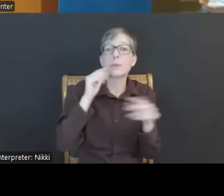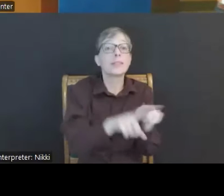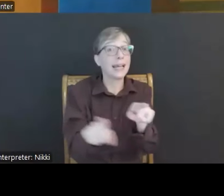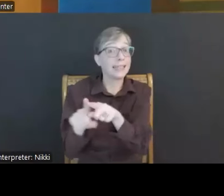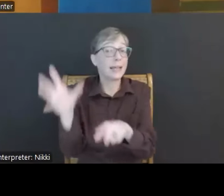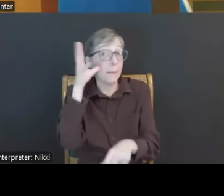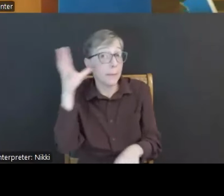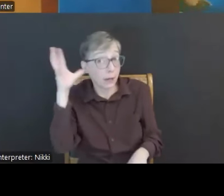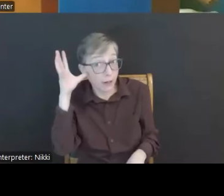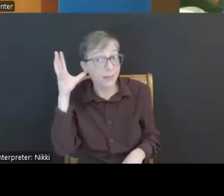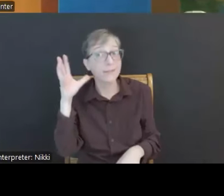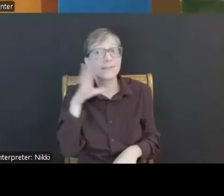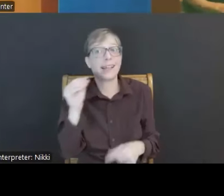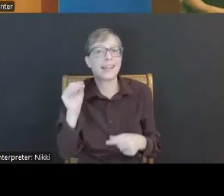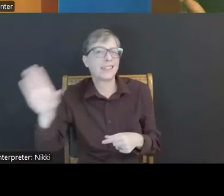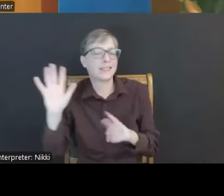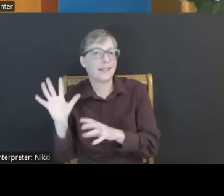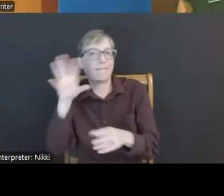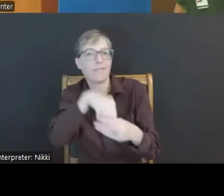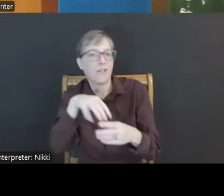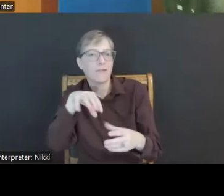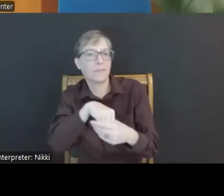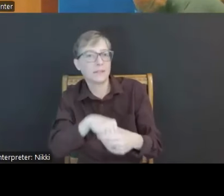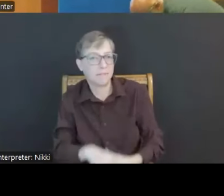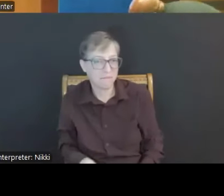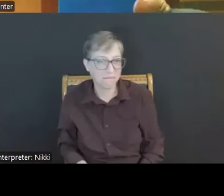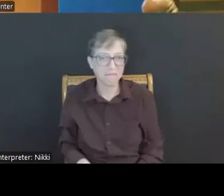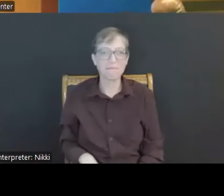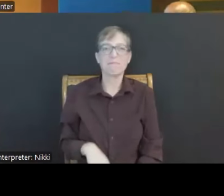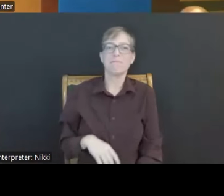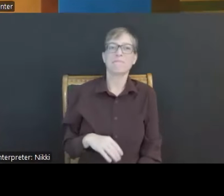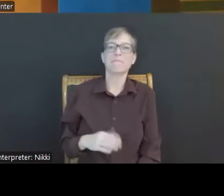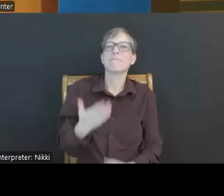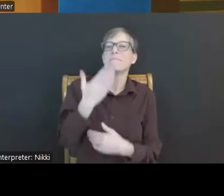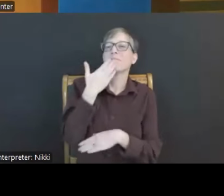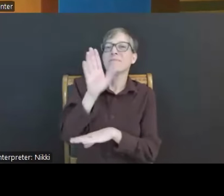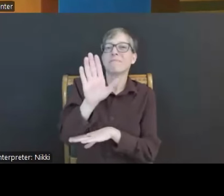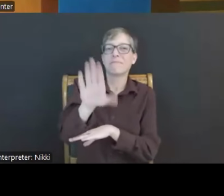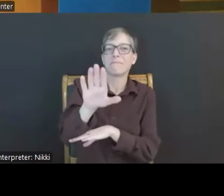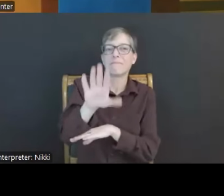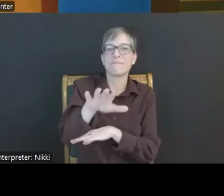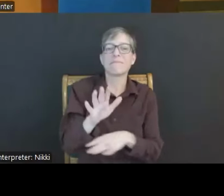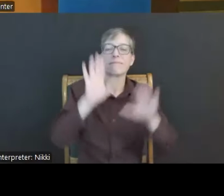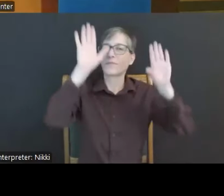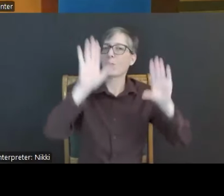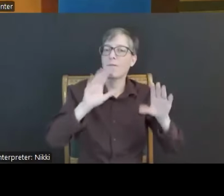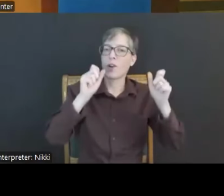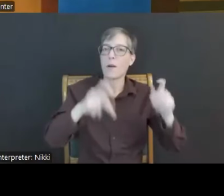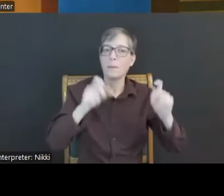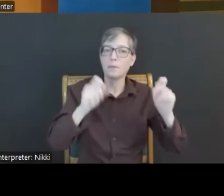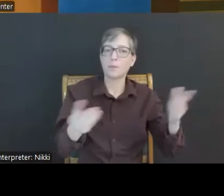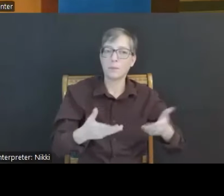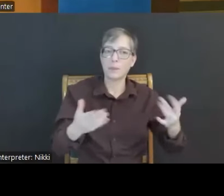Jason good afternoon it's a great opportunity to be here today and as I'm sitting there listening